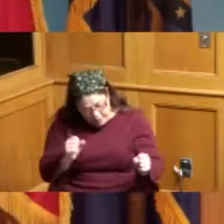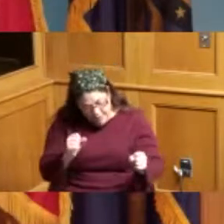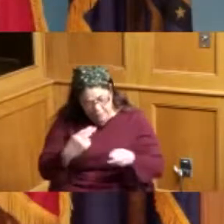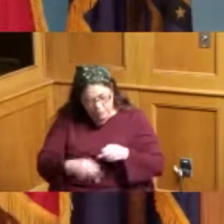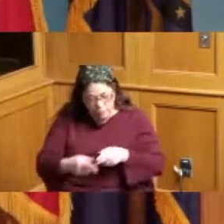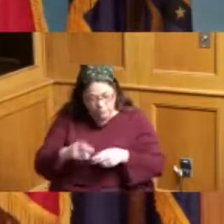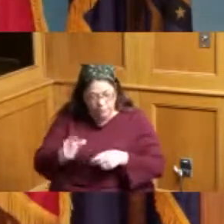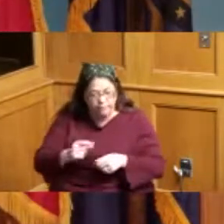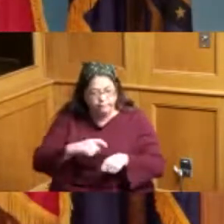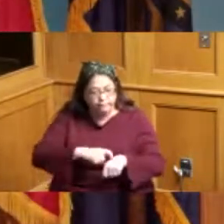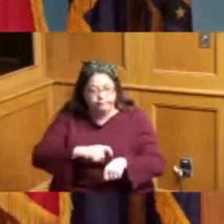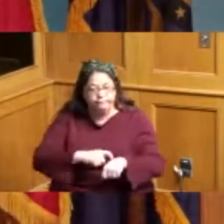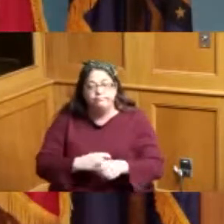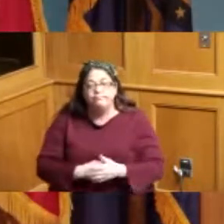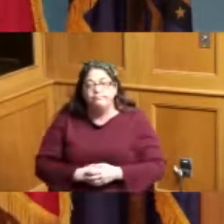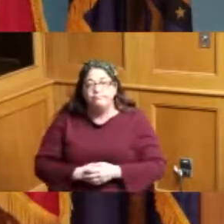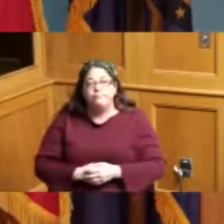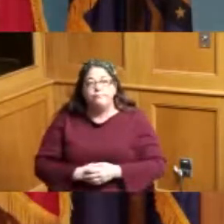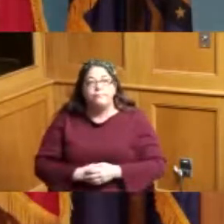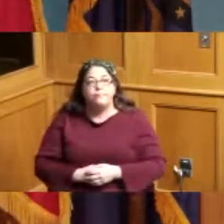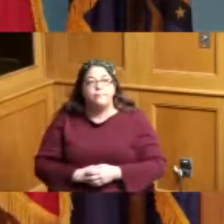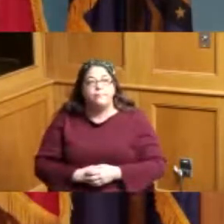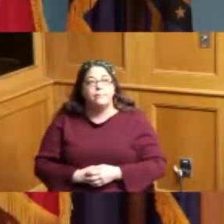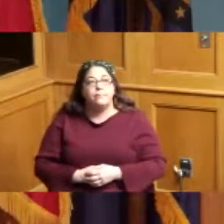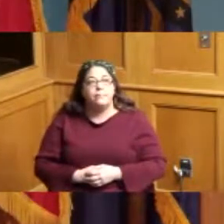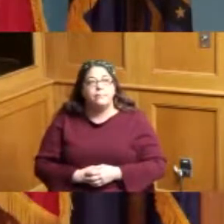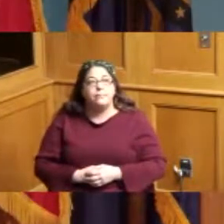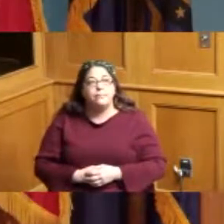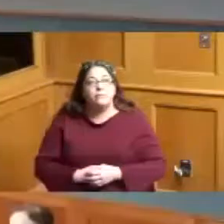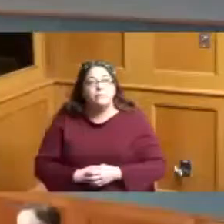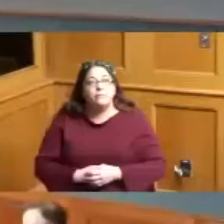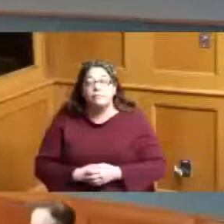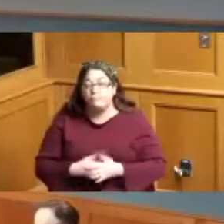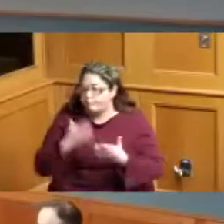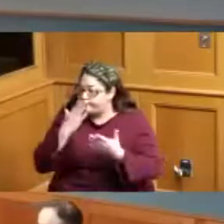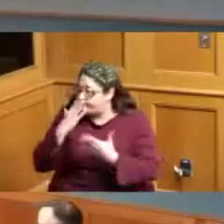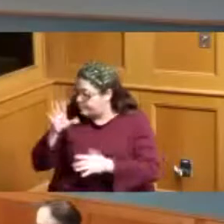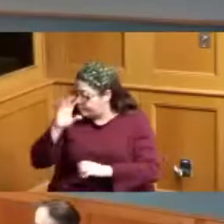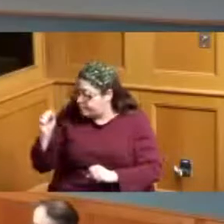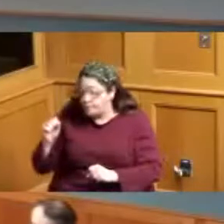that everyone could at least get the information thank you thank you did you have any additional I